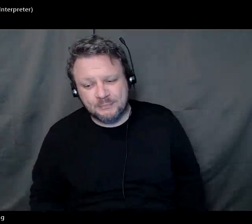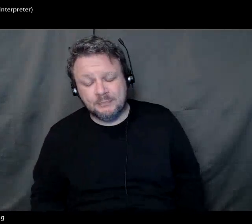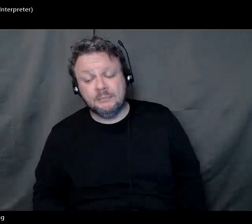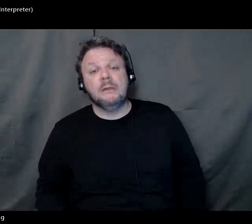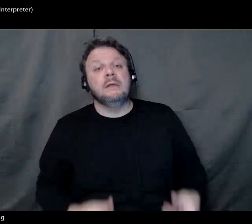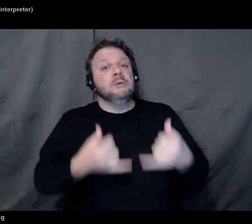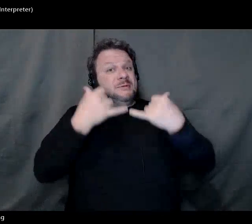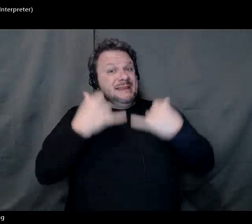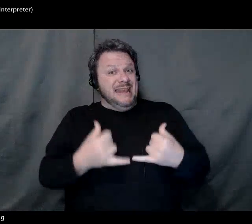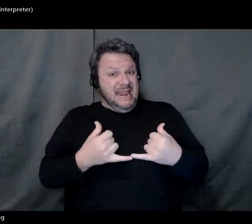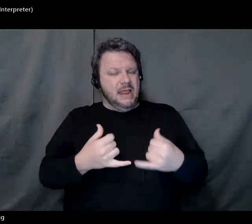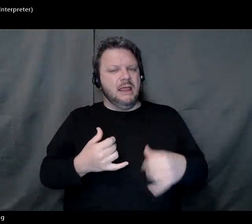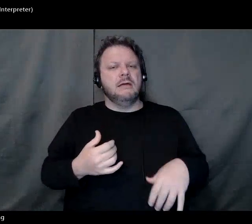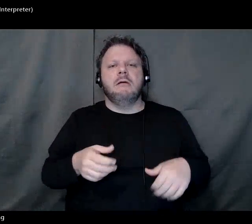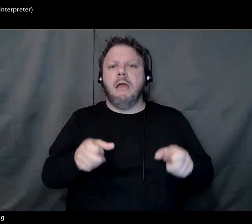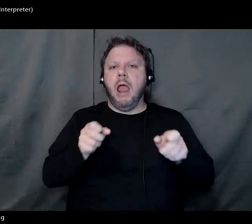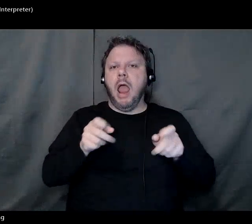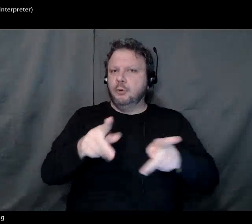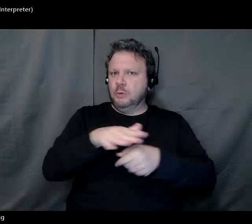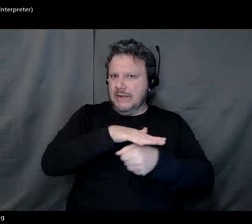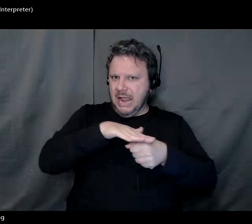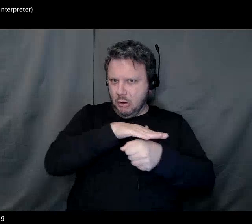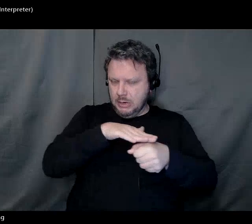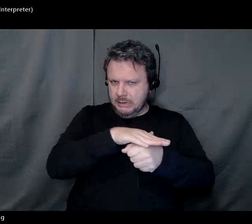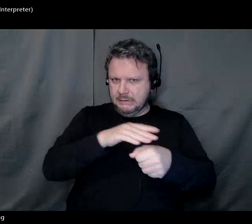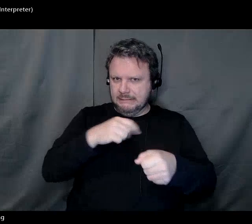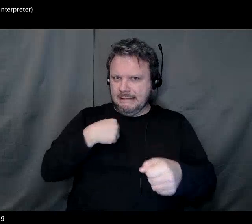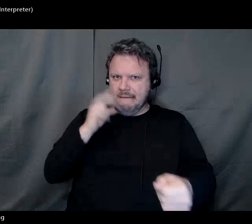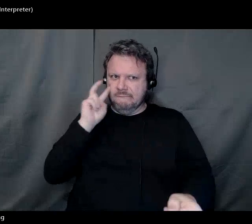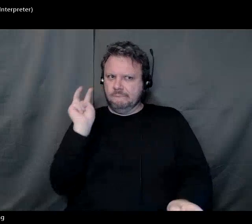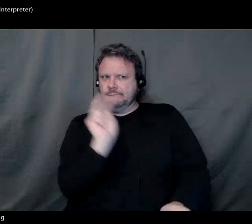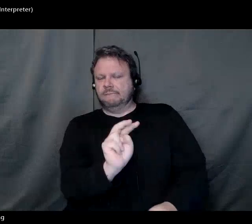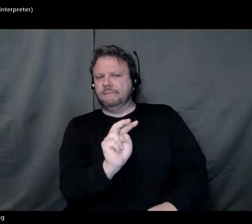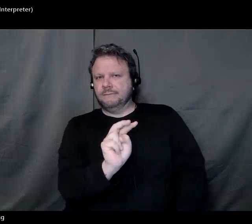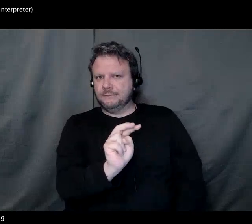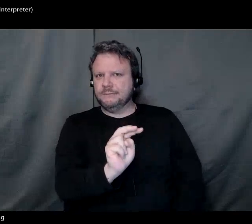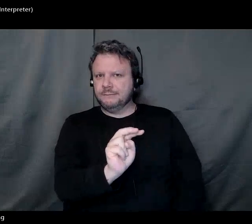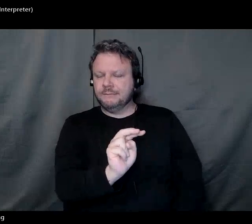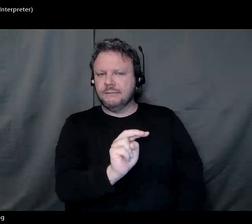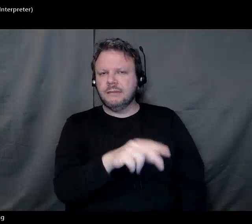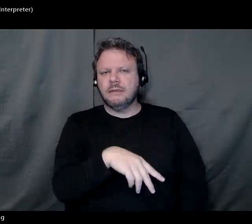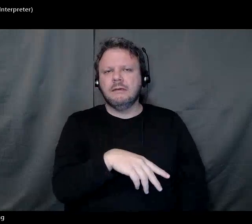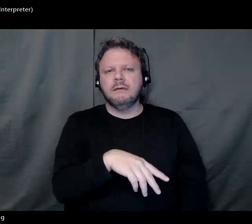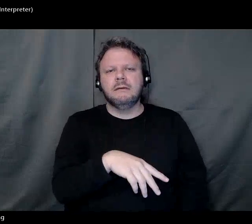So now I want to turn to some opportunity areas that I see as that existed before